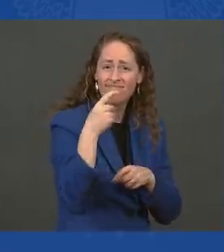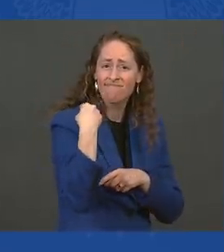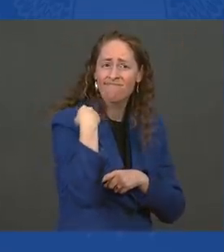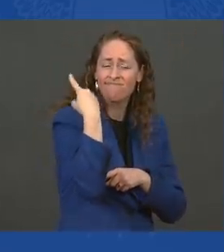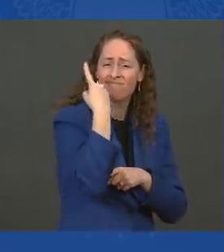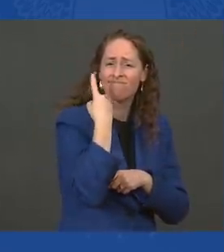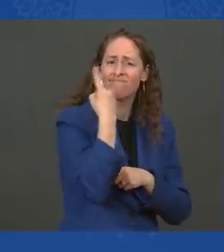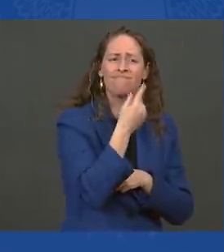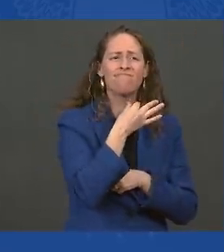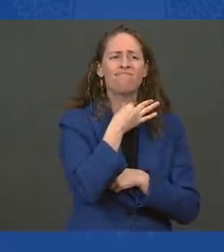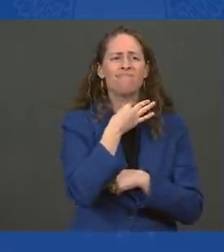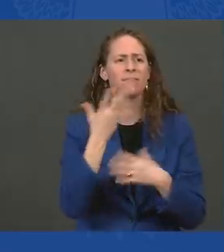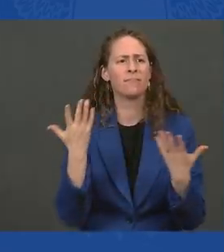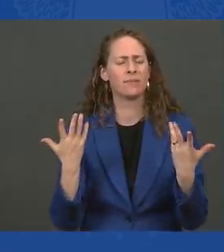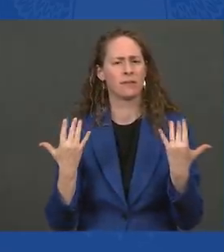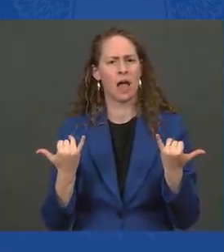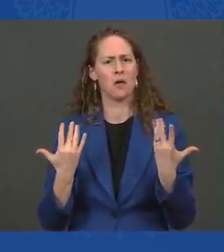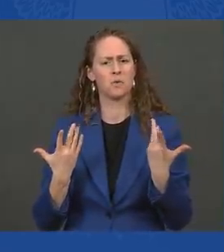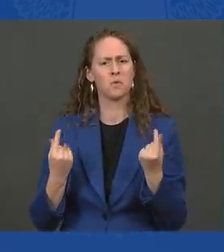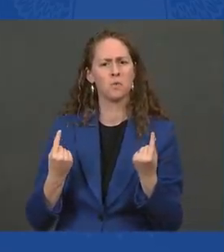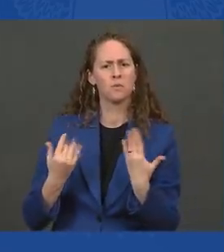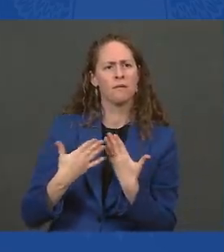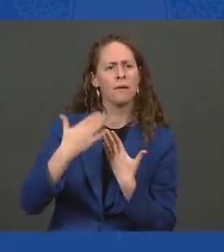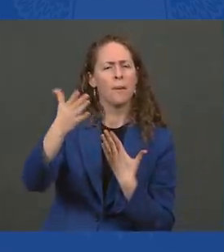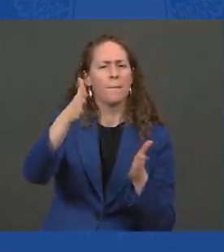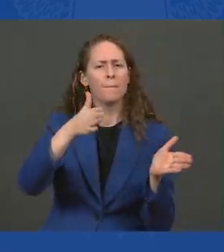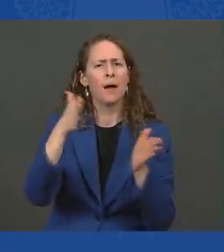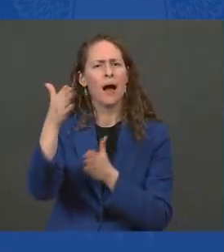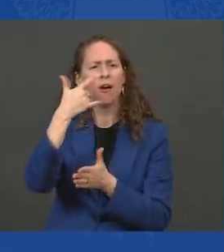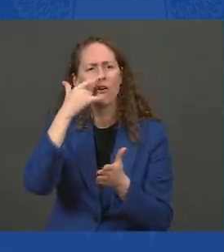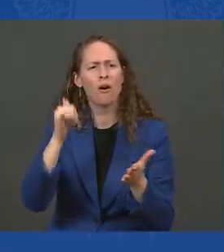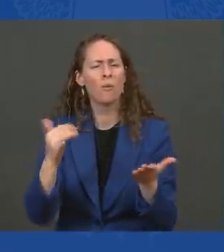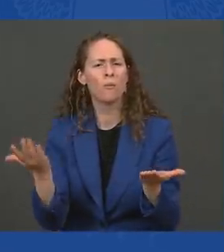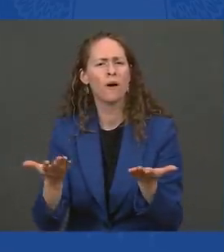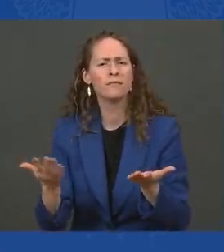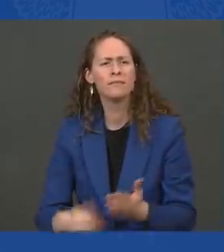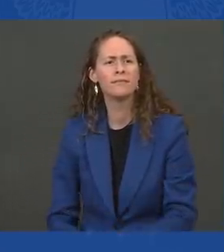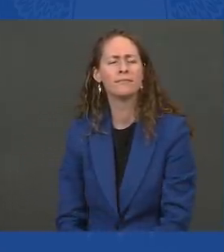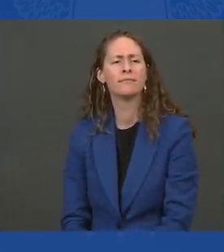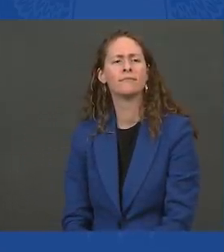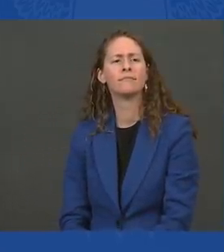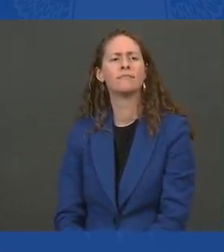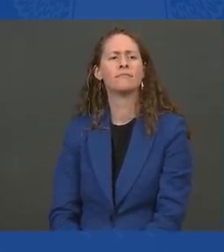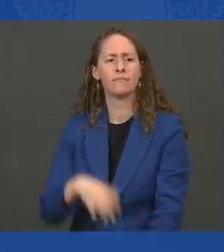I'm going to turn to Dr. Fauci to answer the last question about what's been done.